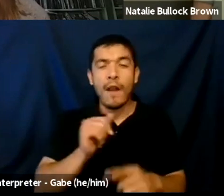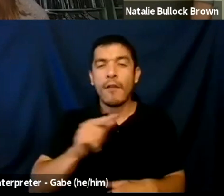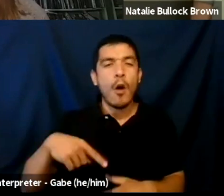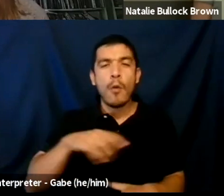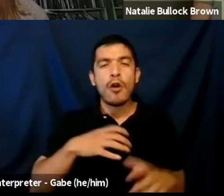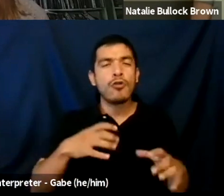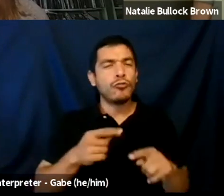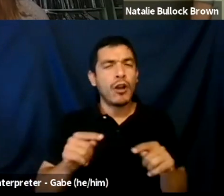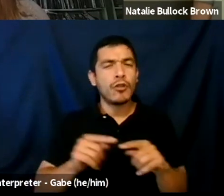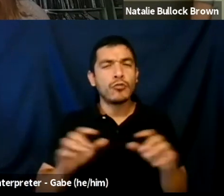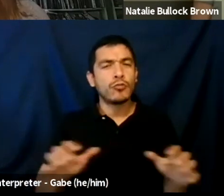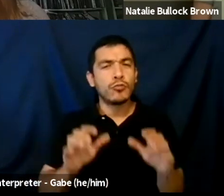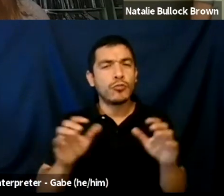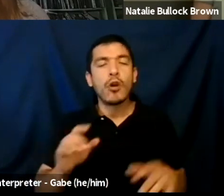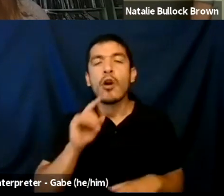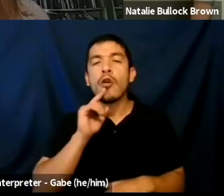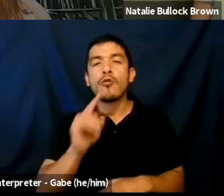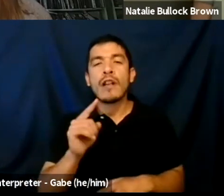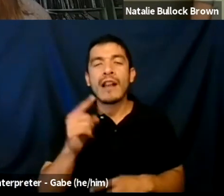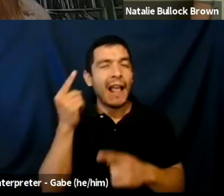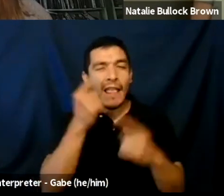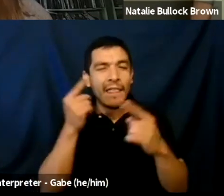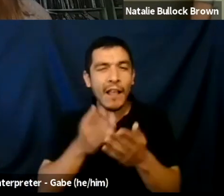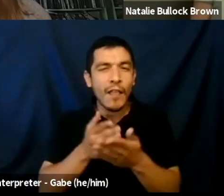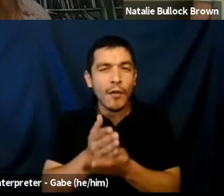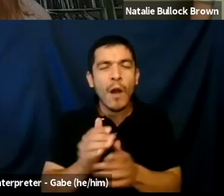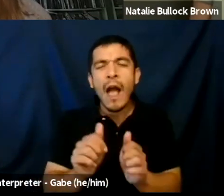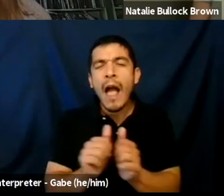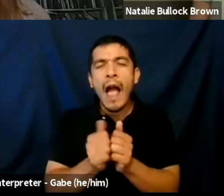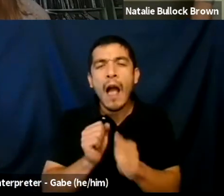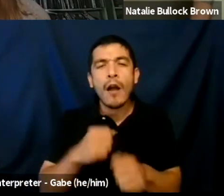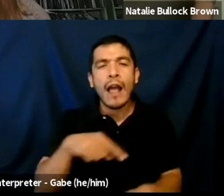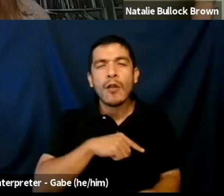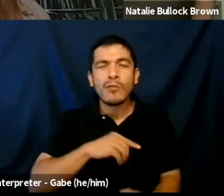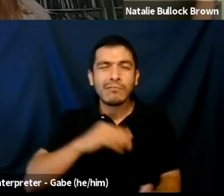it's this really thinking through how can we minimize harm